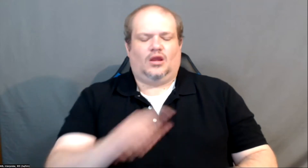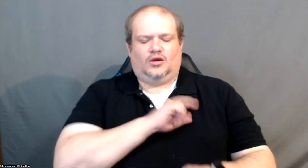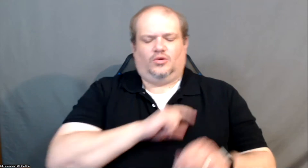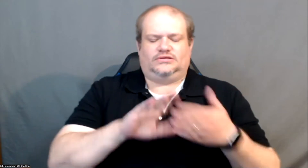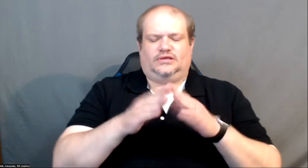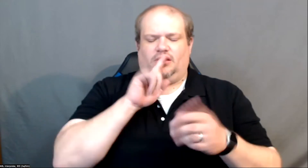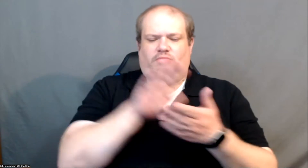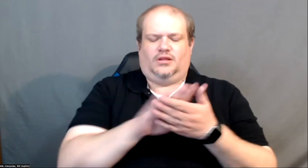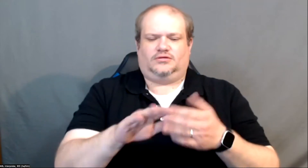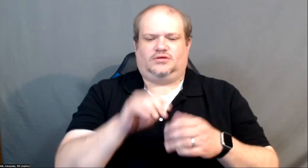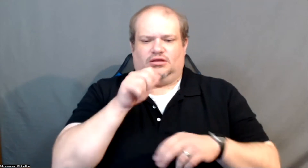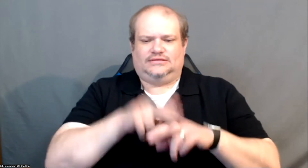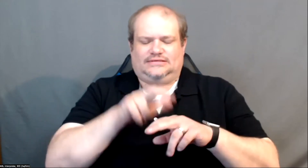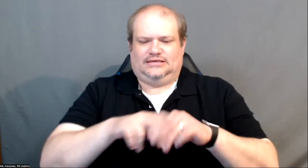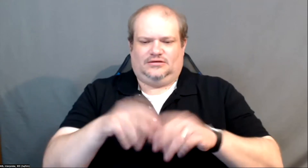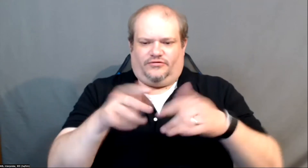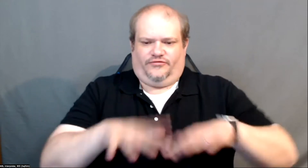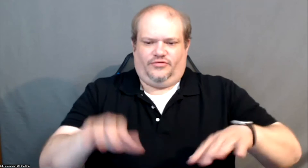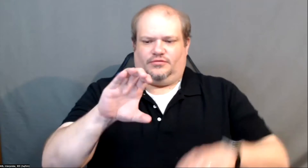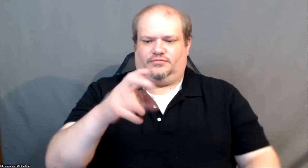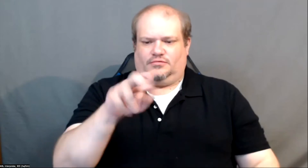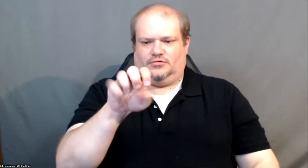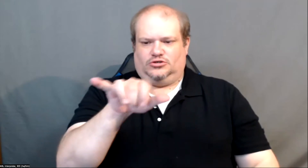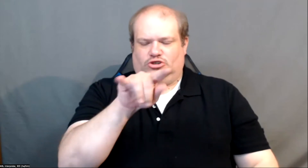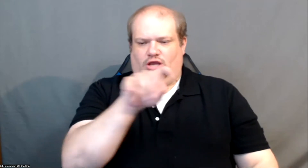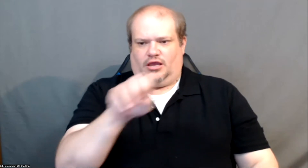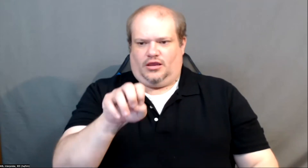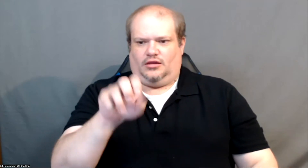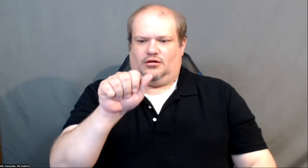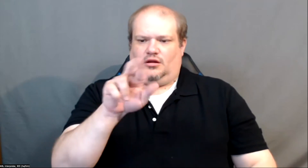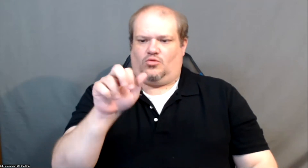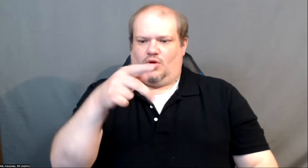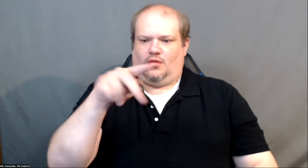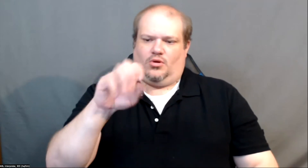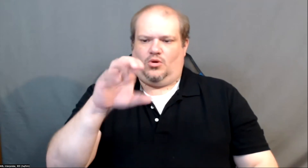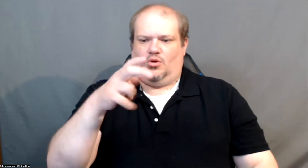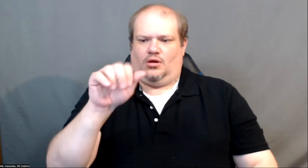the unceded territory of the Cheyenne, Ute, Arapahoe, and Comanche peoples. They are an